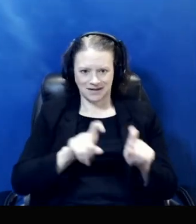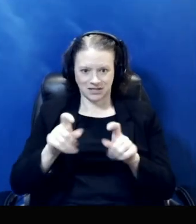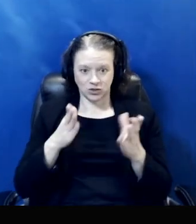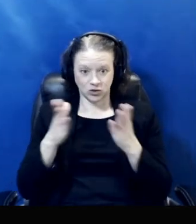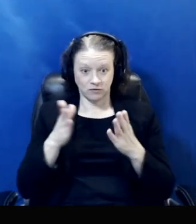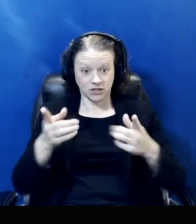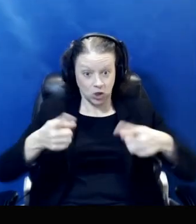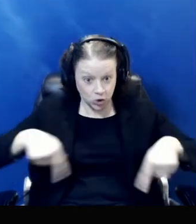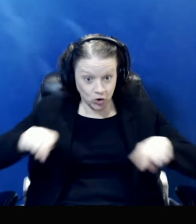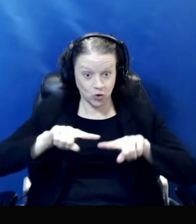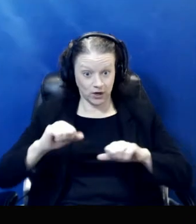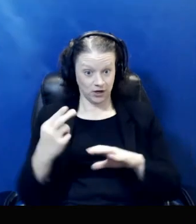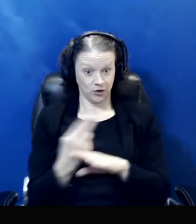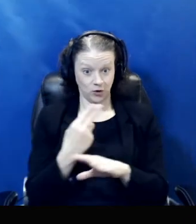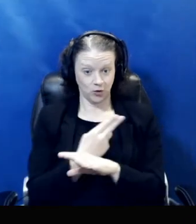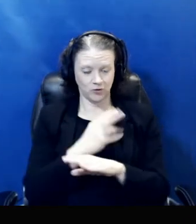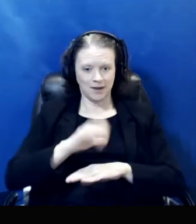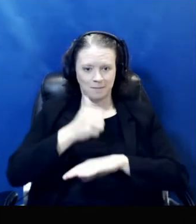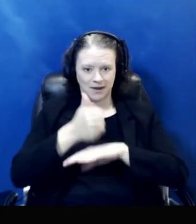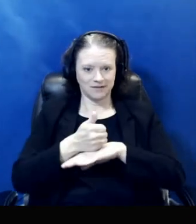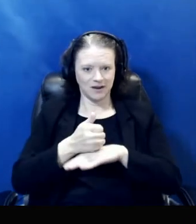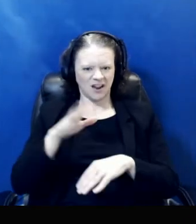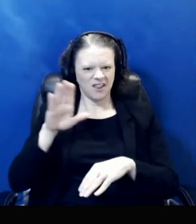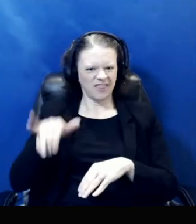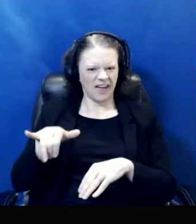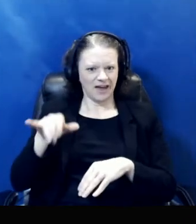use, that is based off the Xbox Accessibility guidelines.